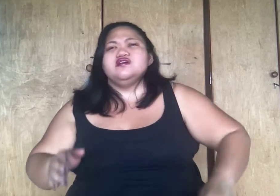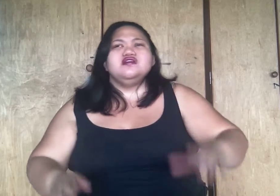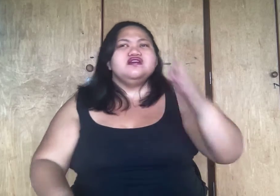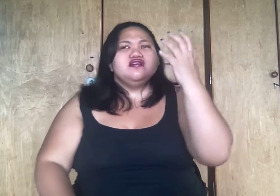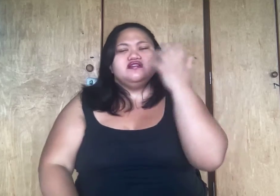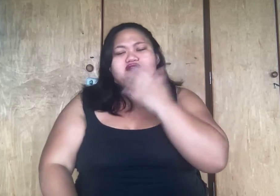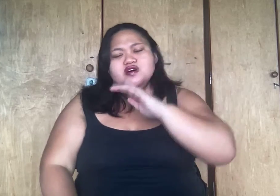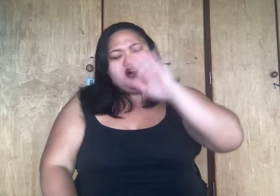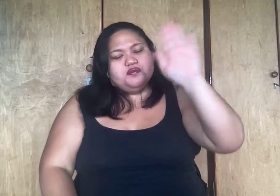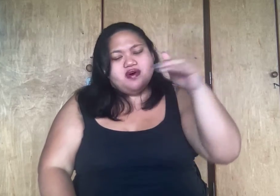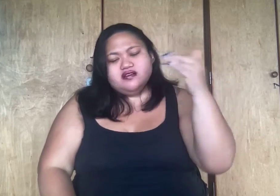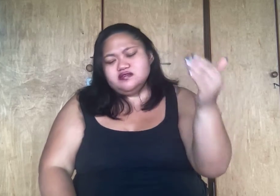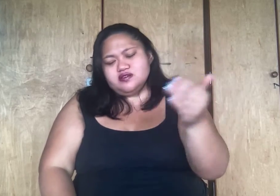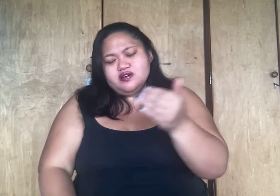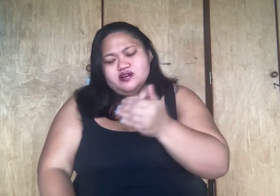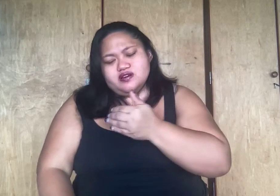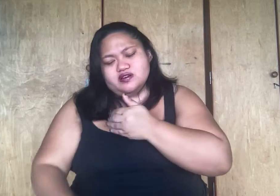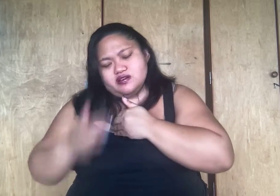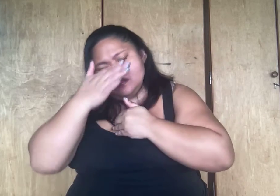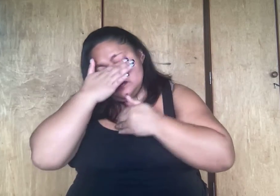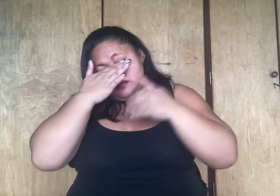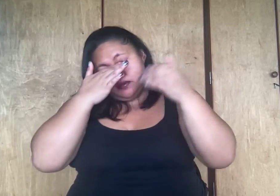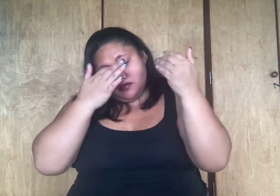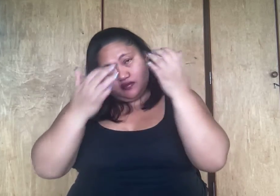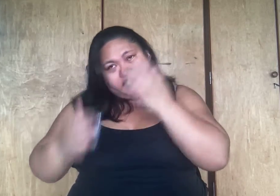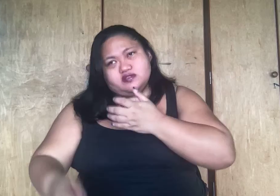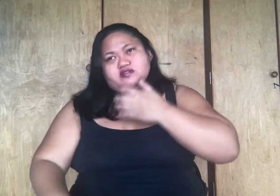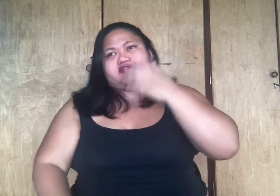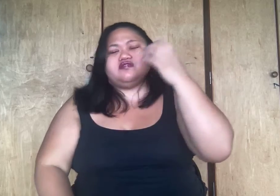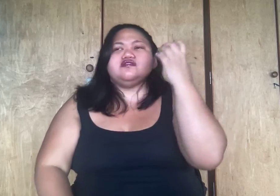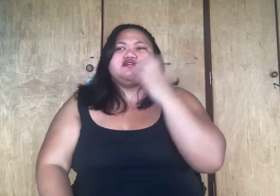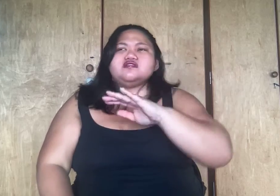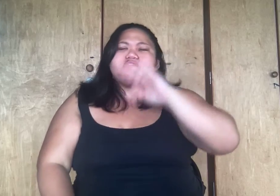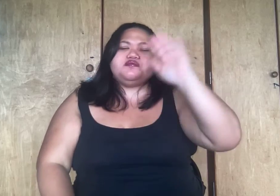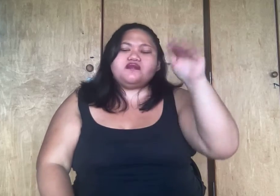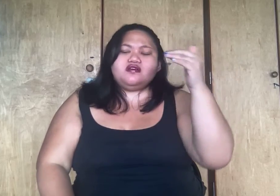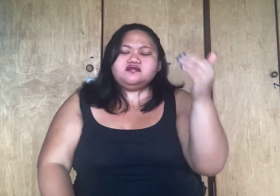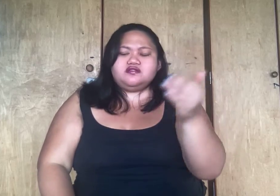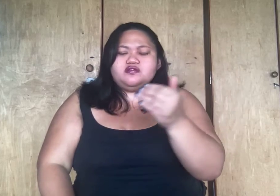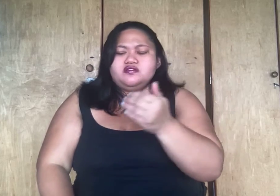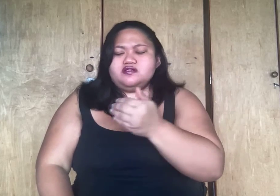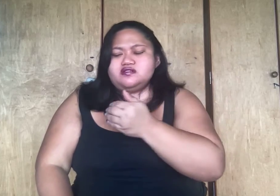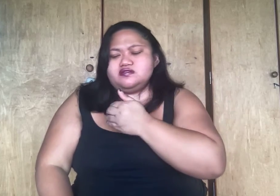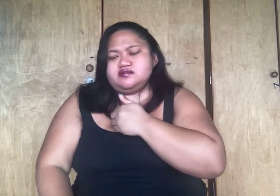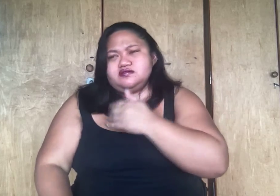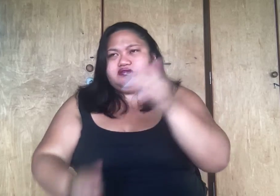... bless the lord ... ... oh my soul ...